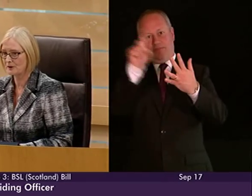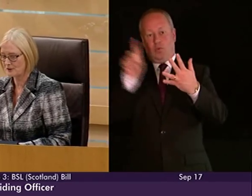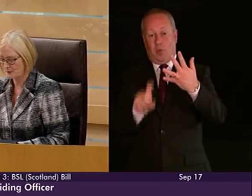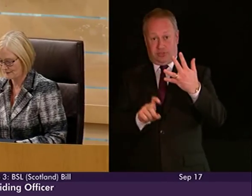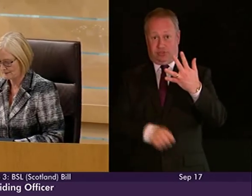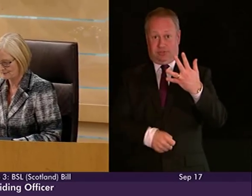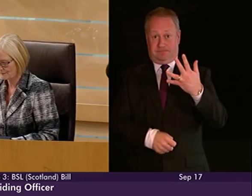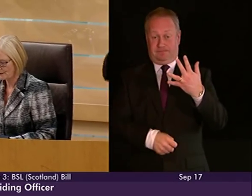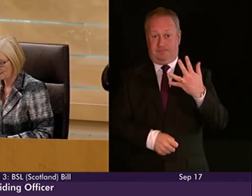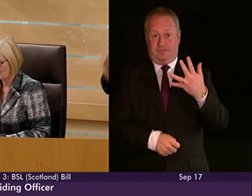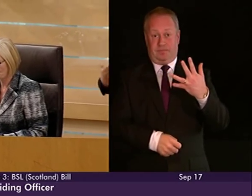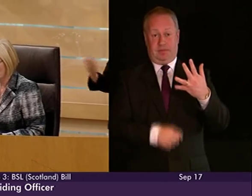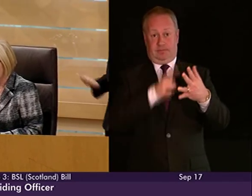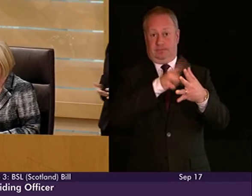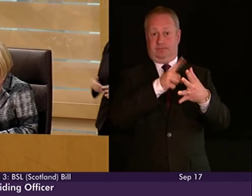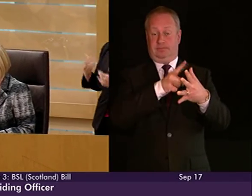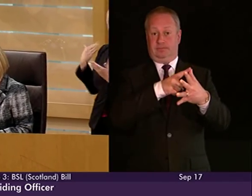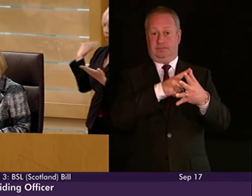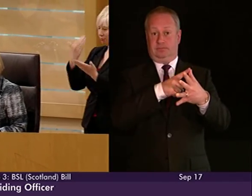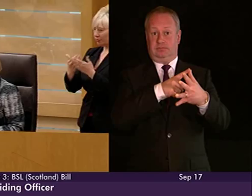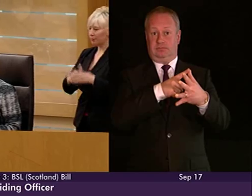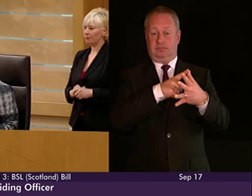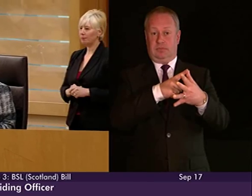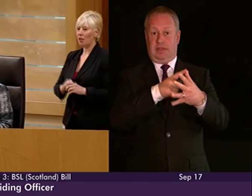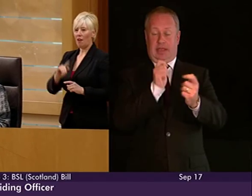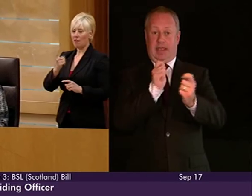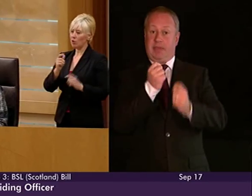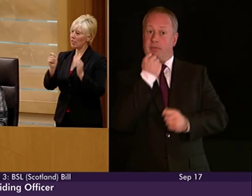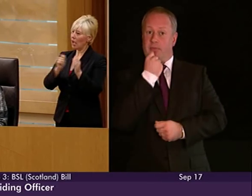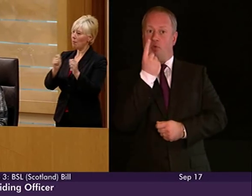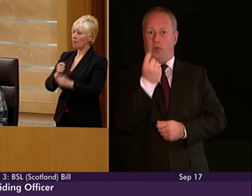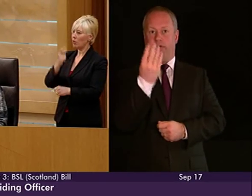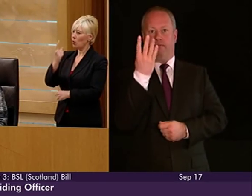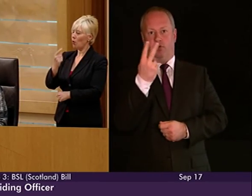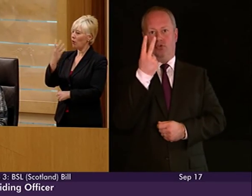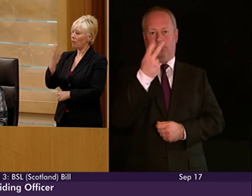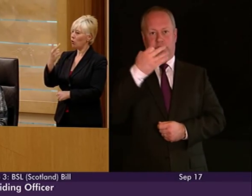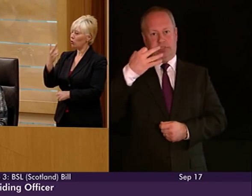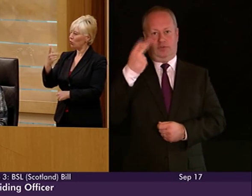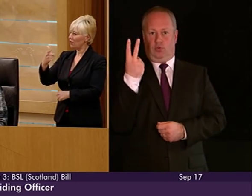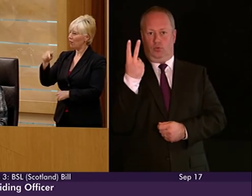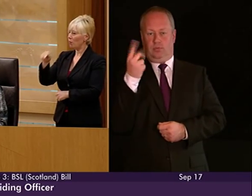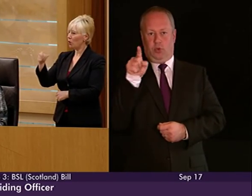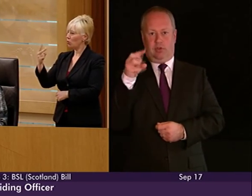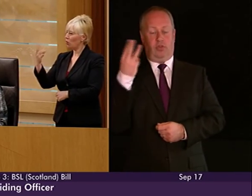of today’s business. The first question is, that amendment S4M-14272.3, in the name